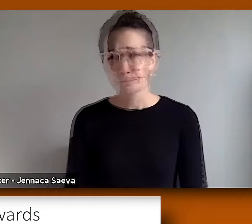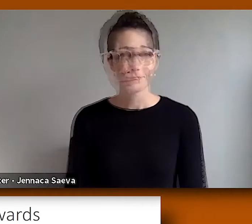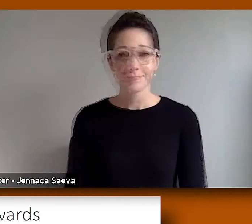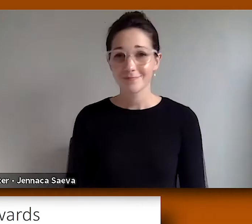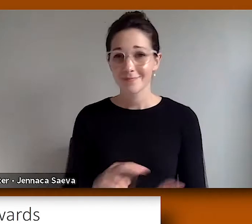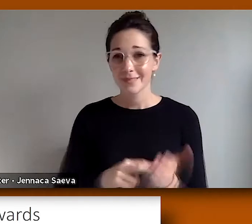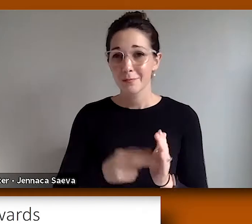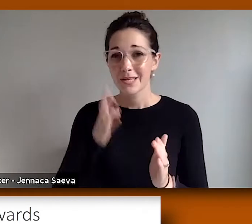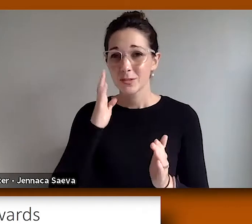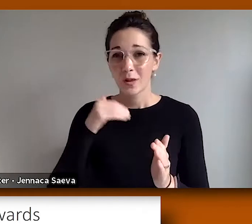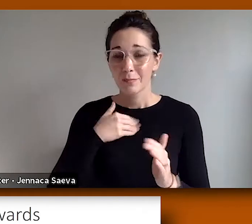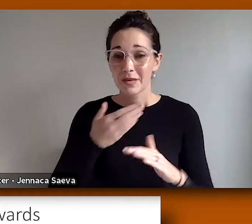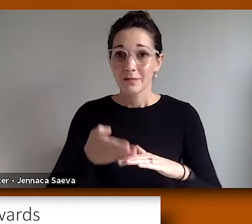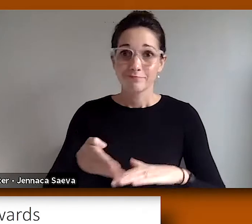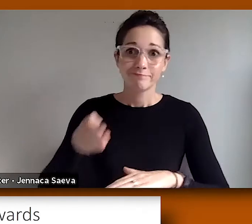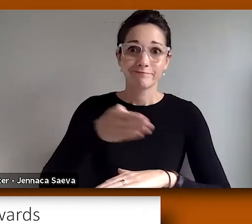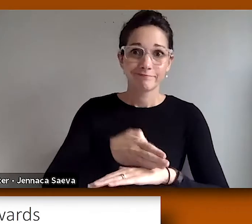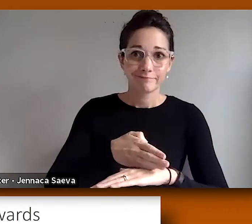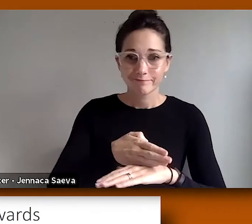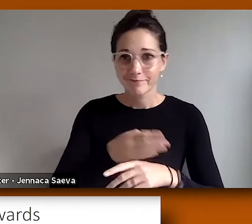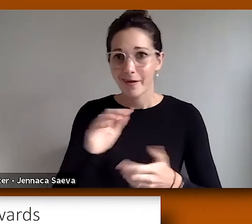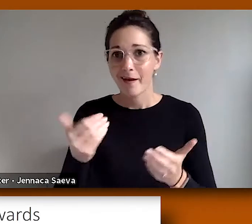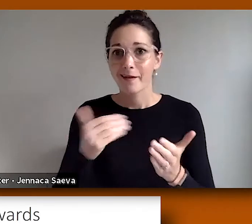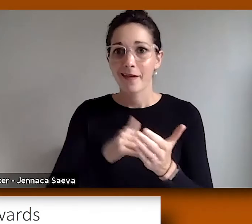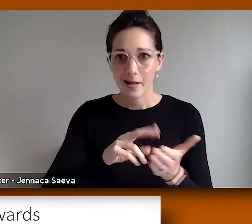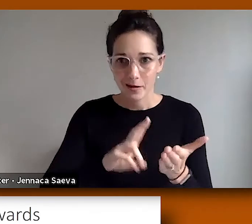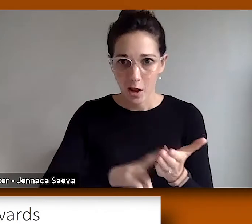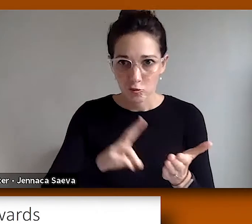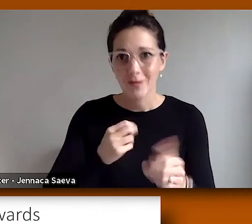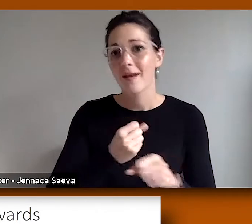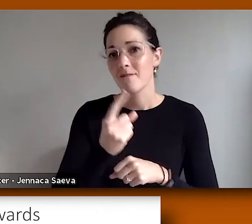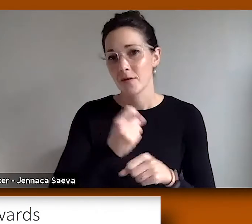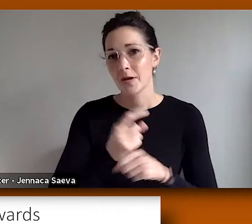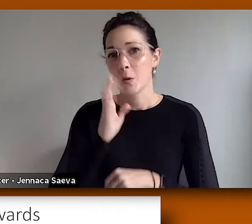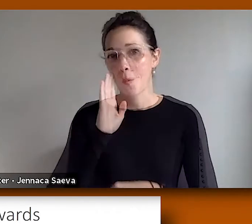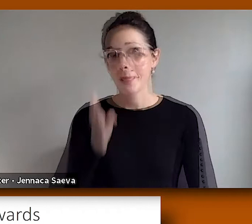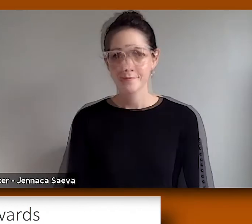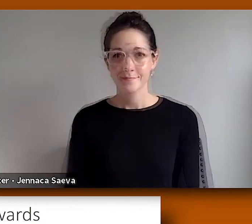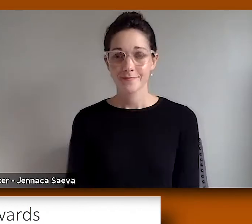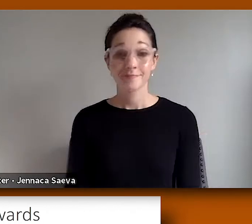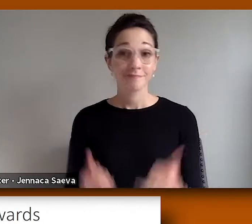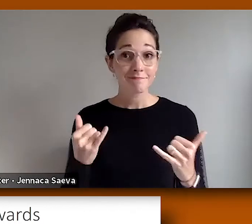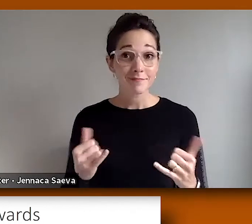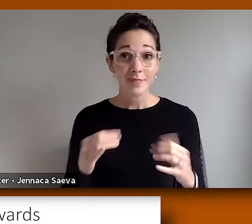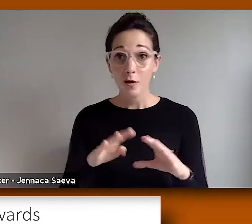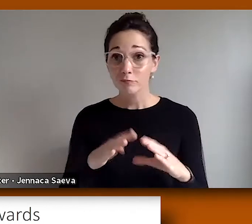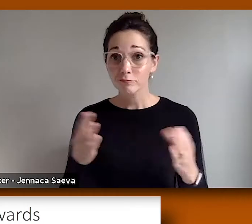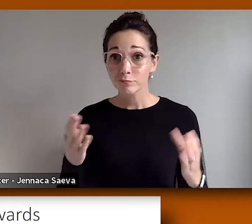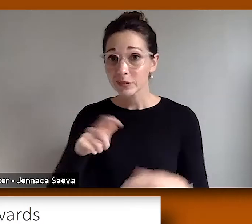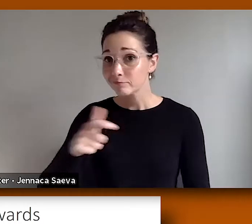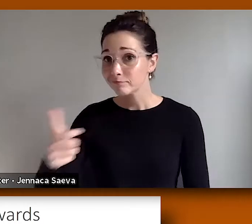So a revised contract is done every year. From here, I'll open it up to Becca,